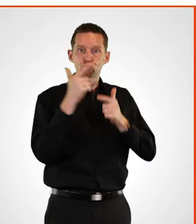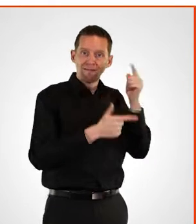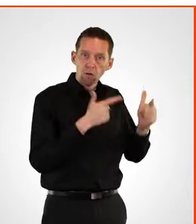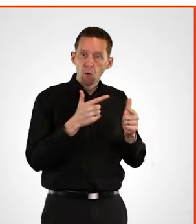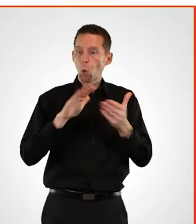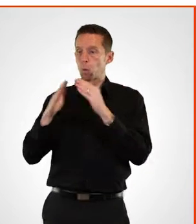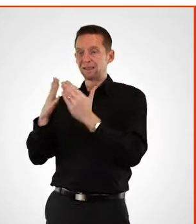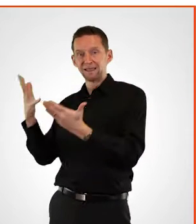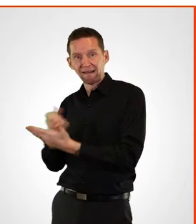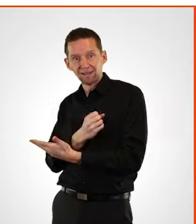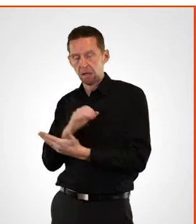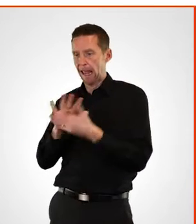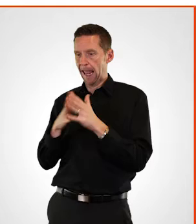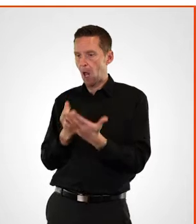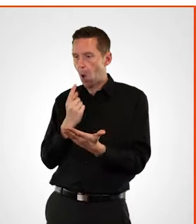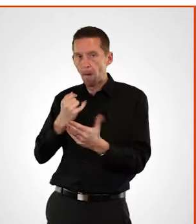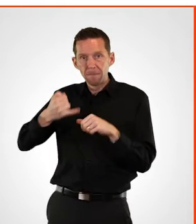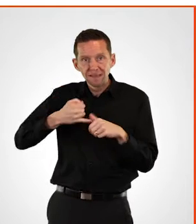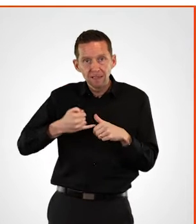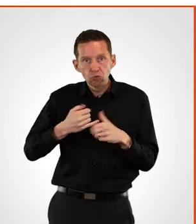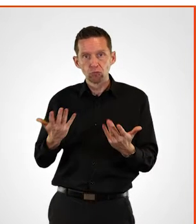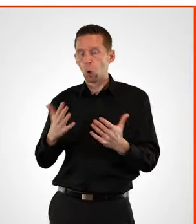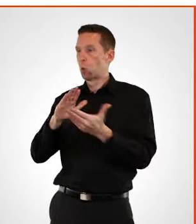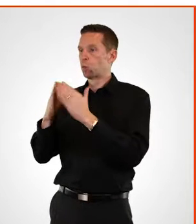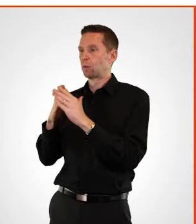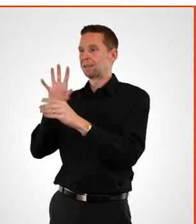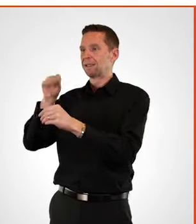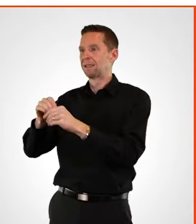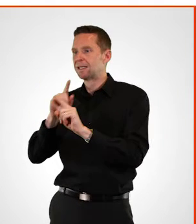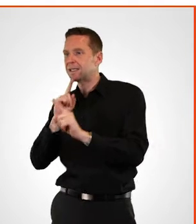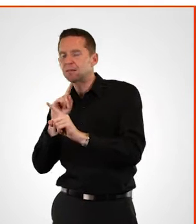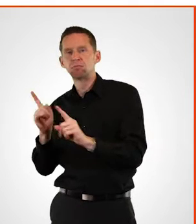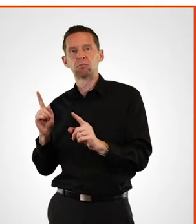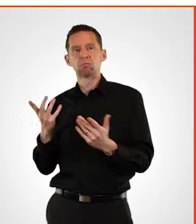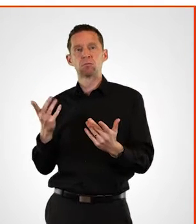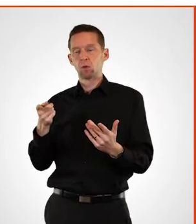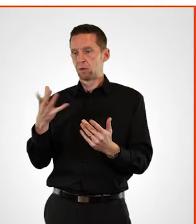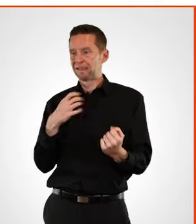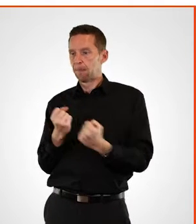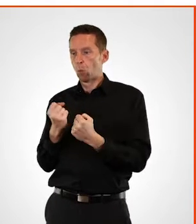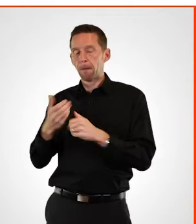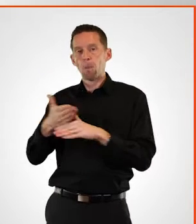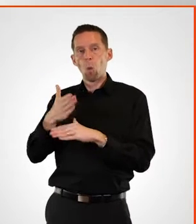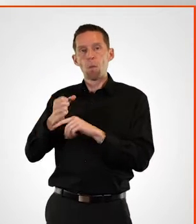community safety, how to use medications, and community-based instruction, supported employment.